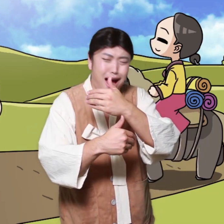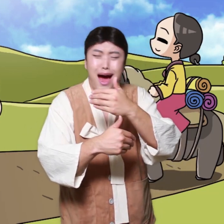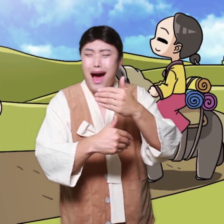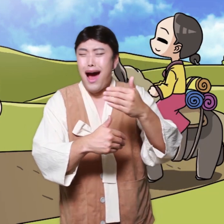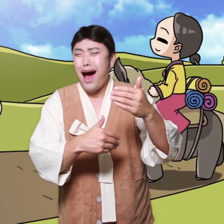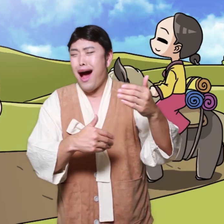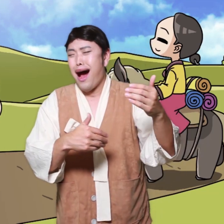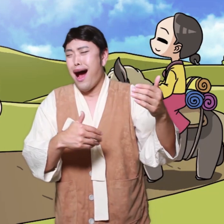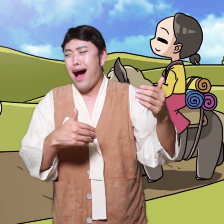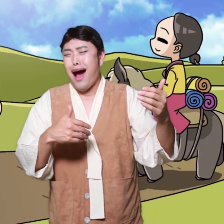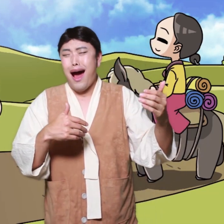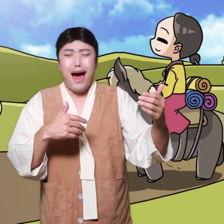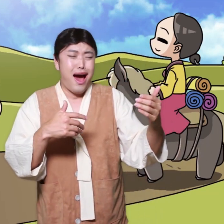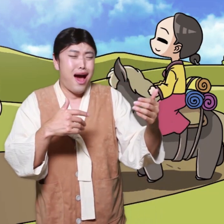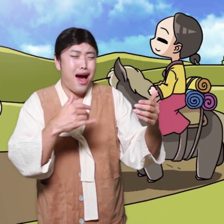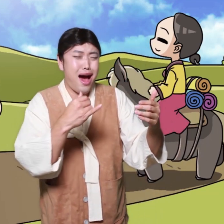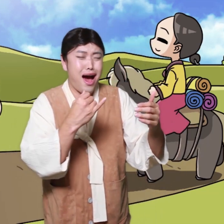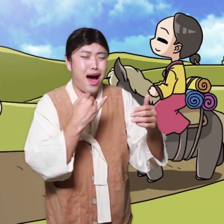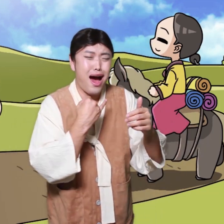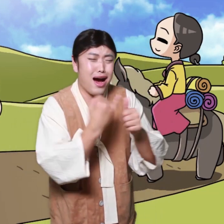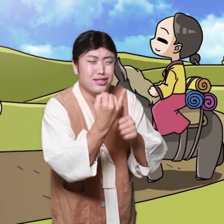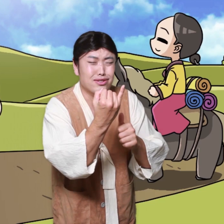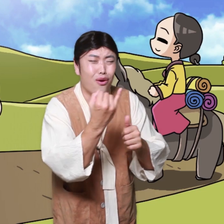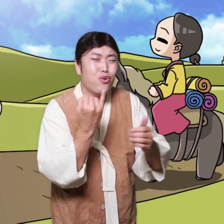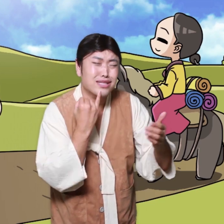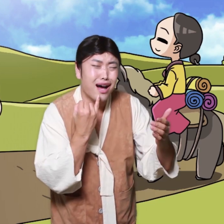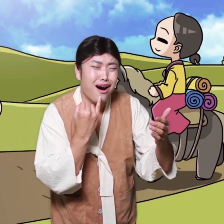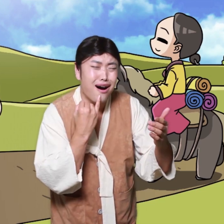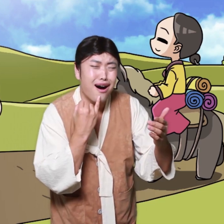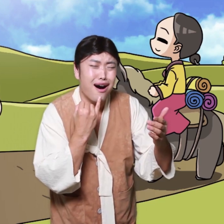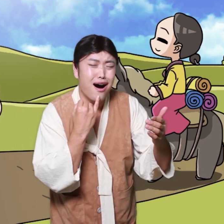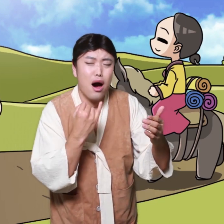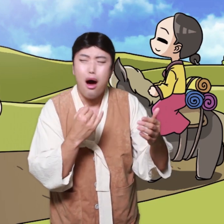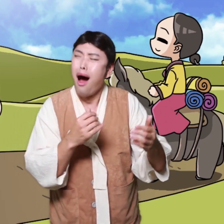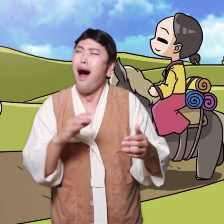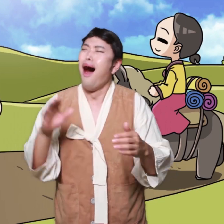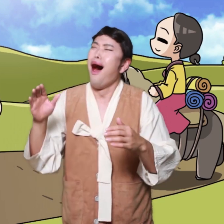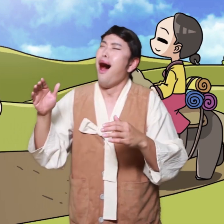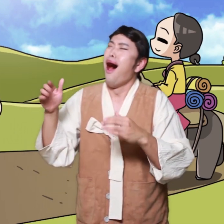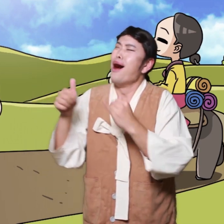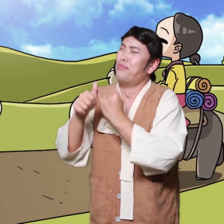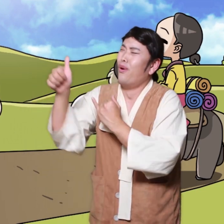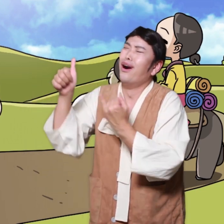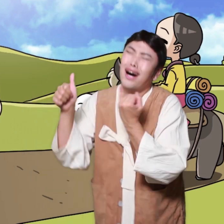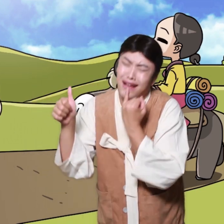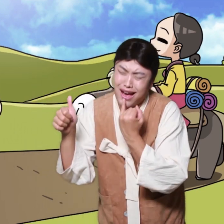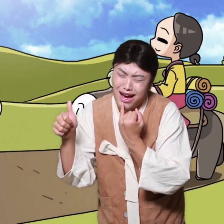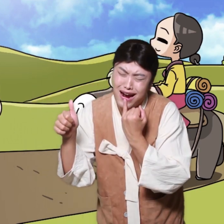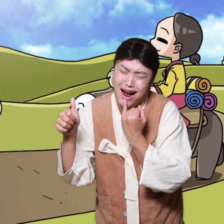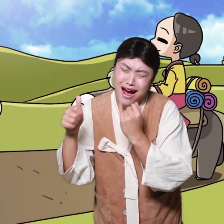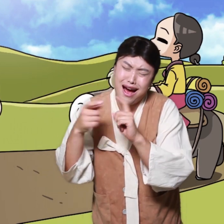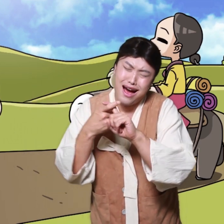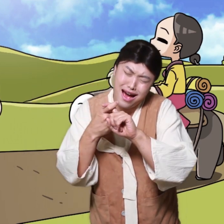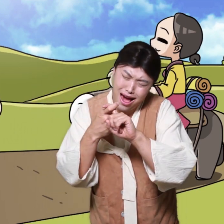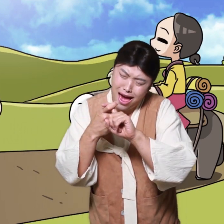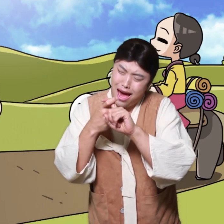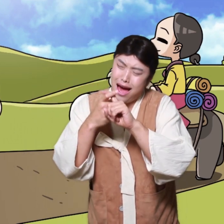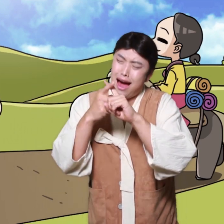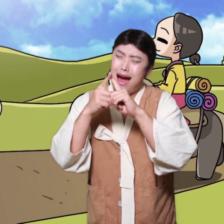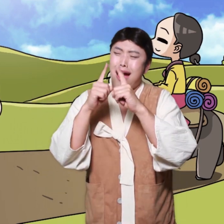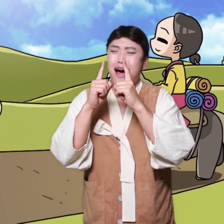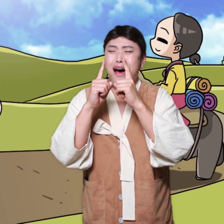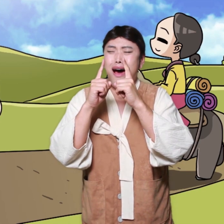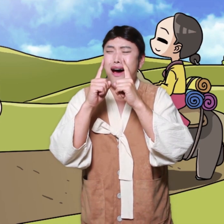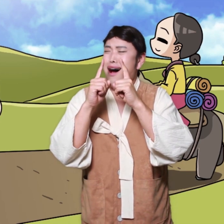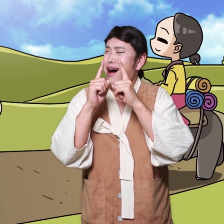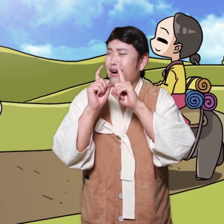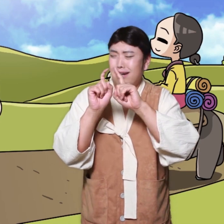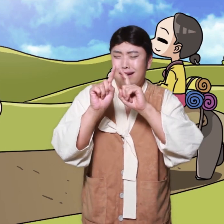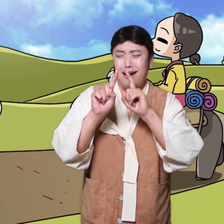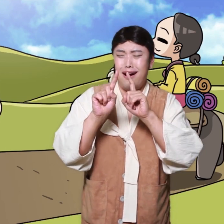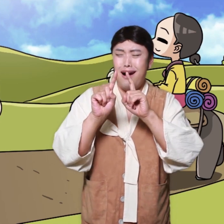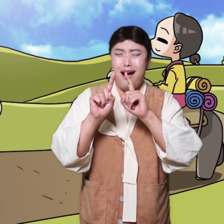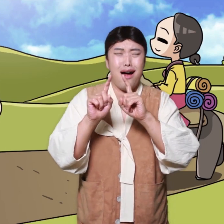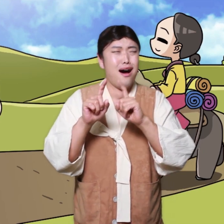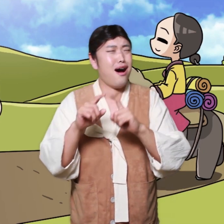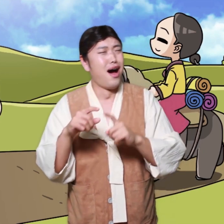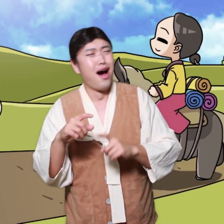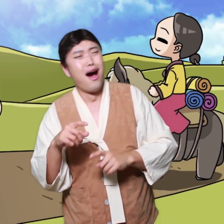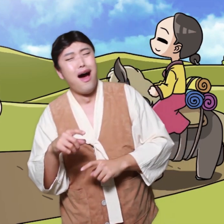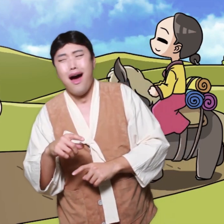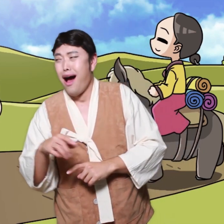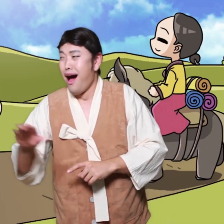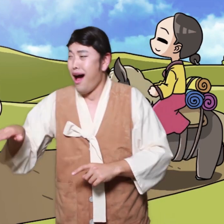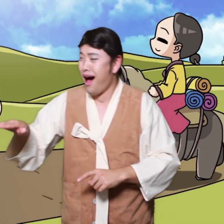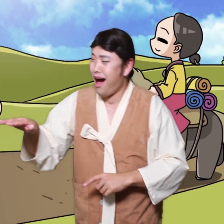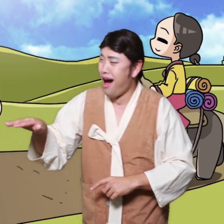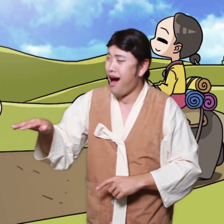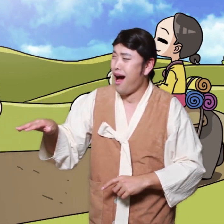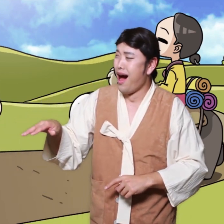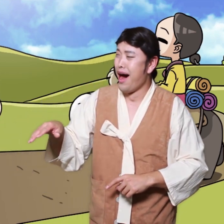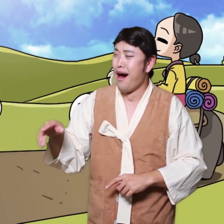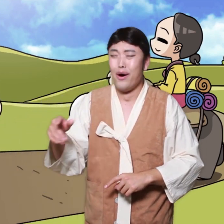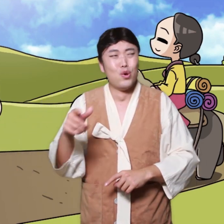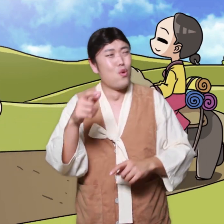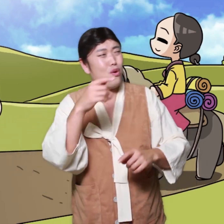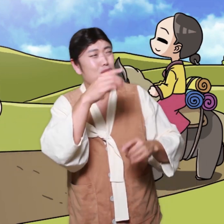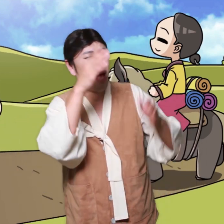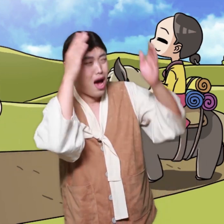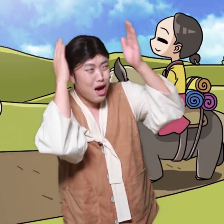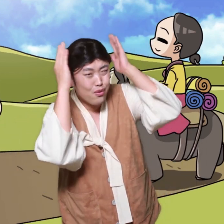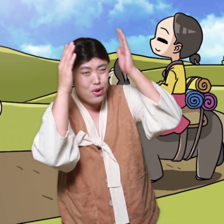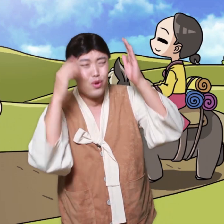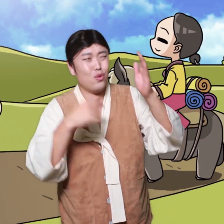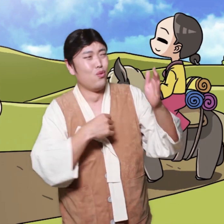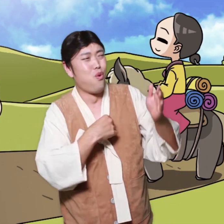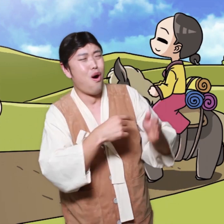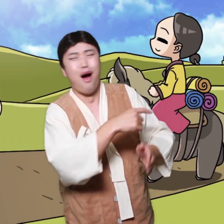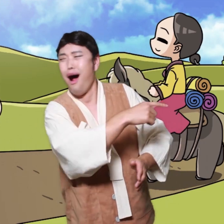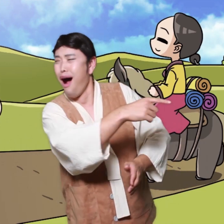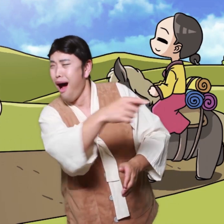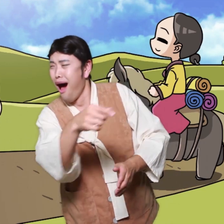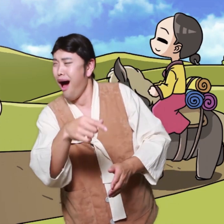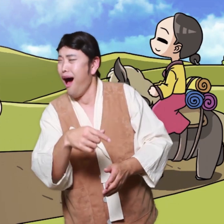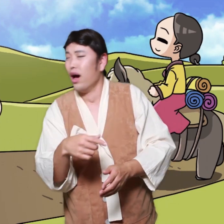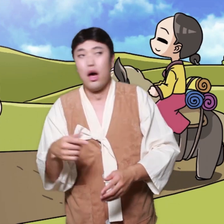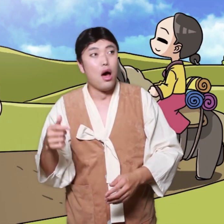Husband shouted in surprise "Where did you get it?" I managed to talk.